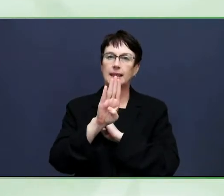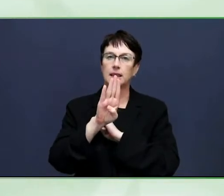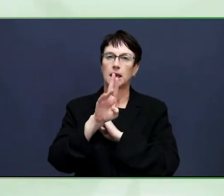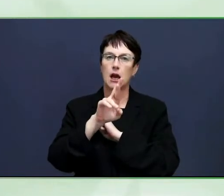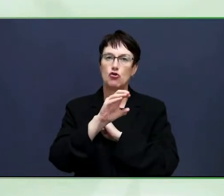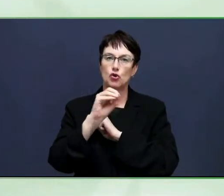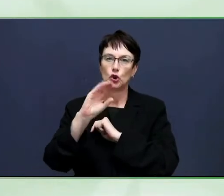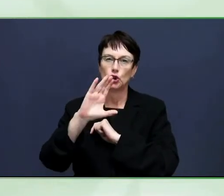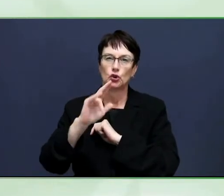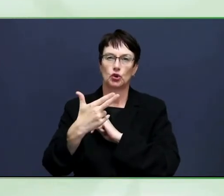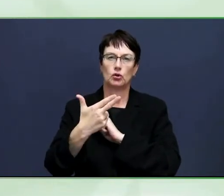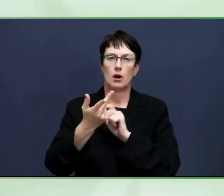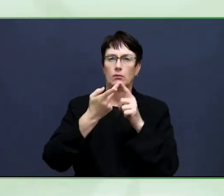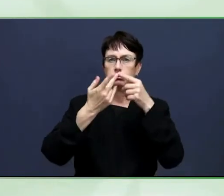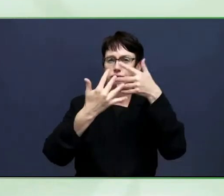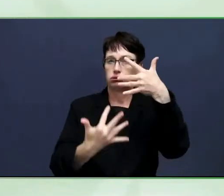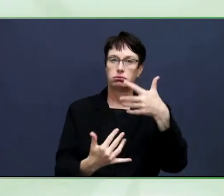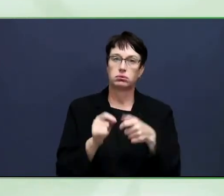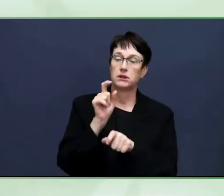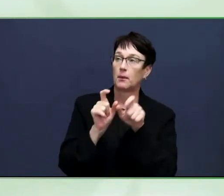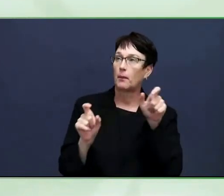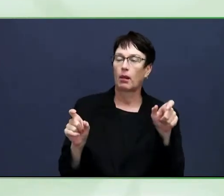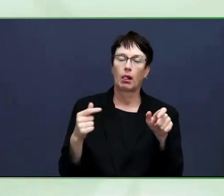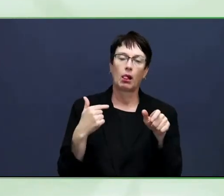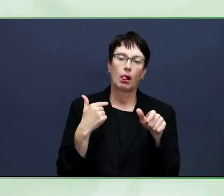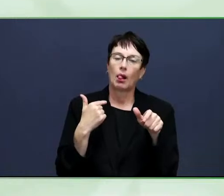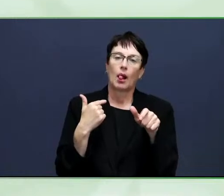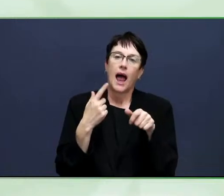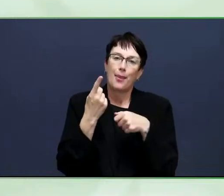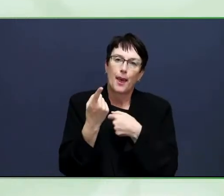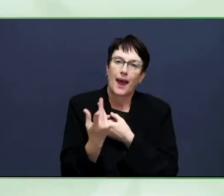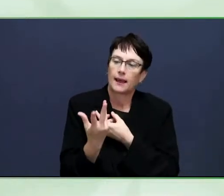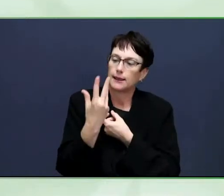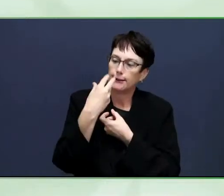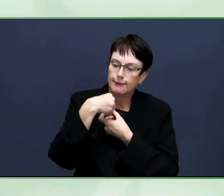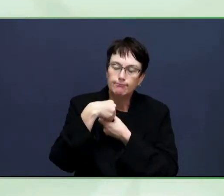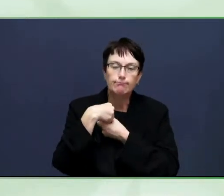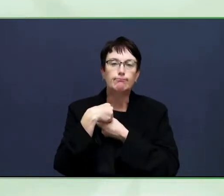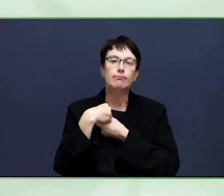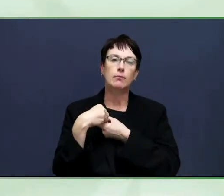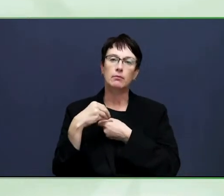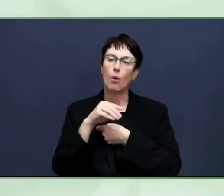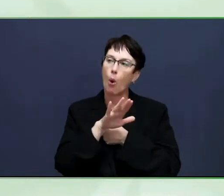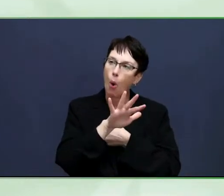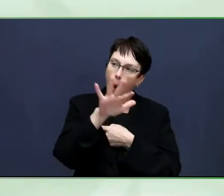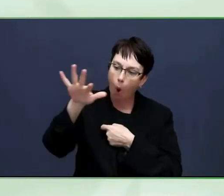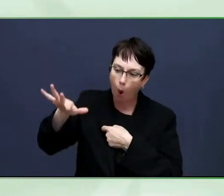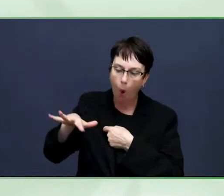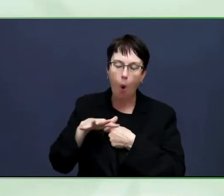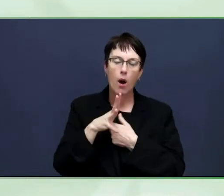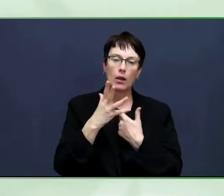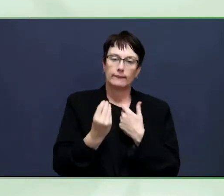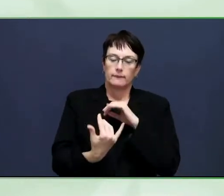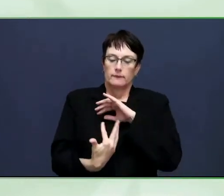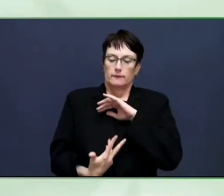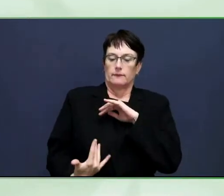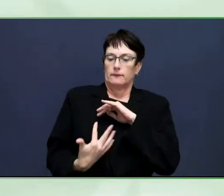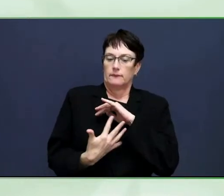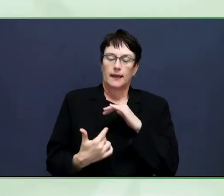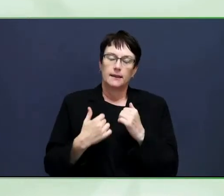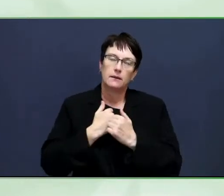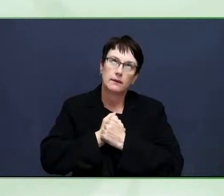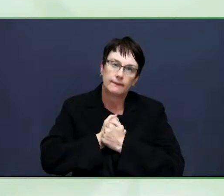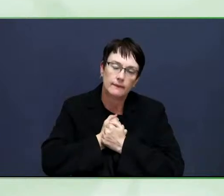So Live, Love, Breed Design feel it's something we need to inject into the sky in a good way.